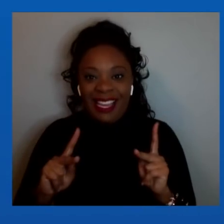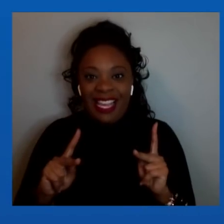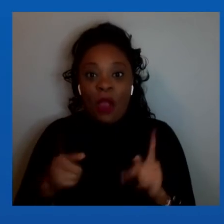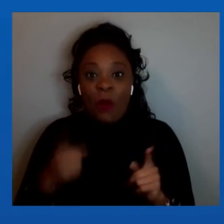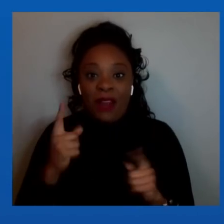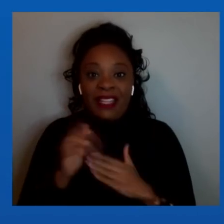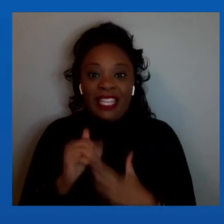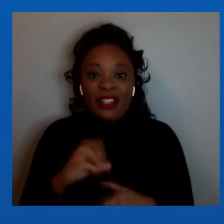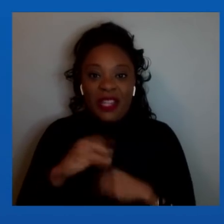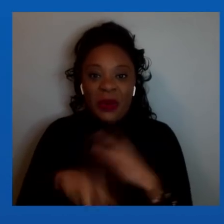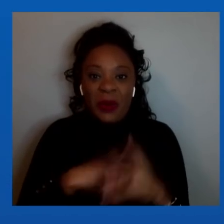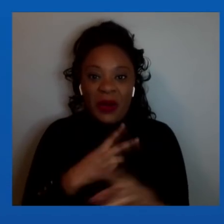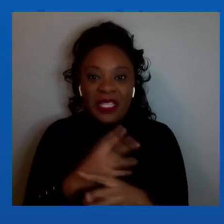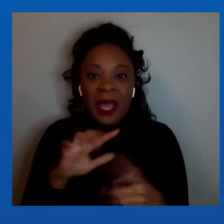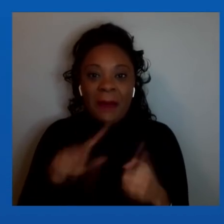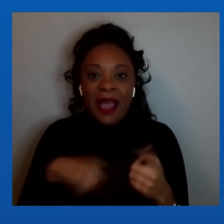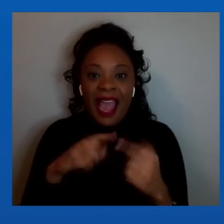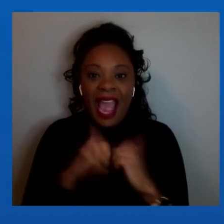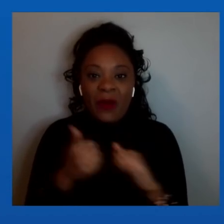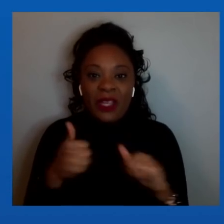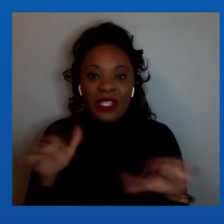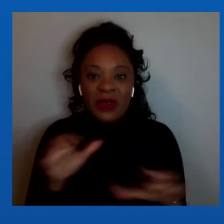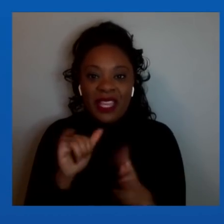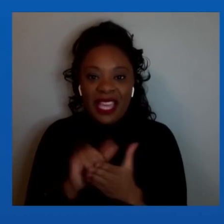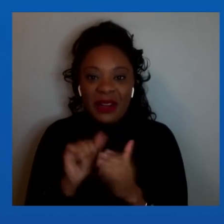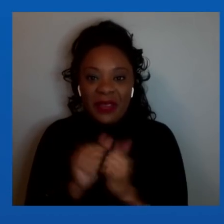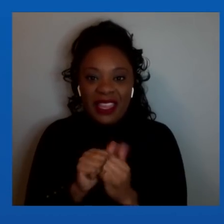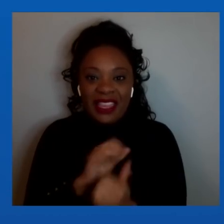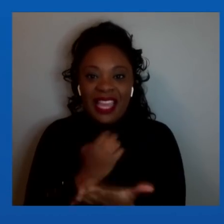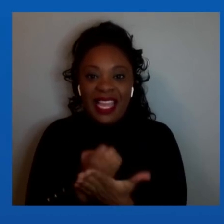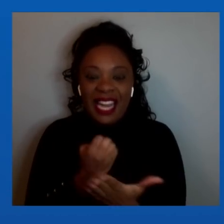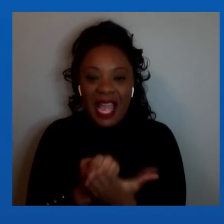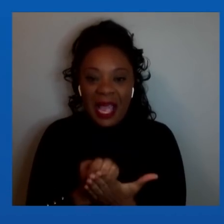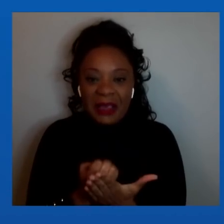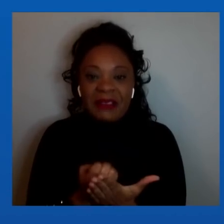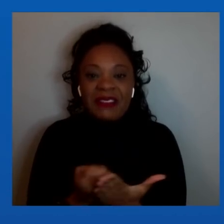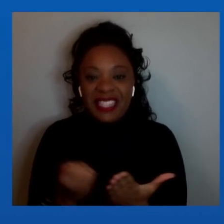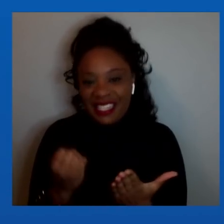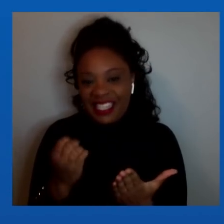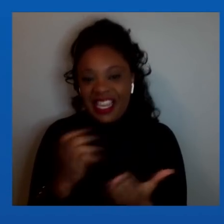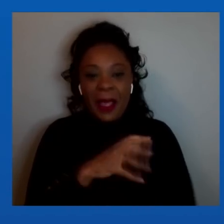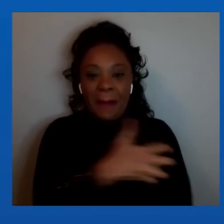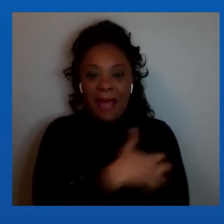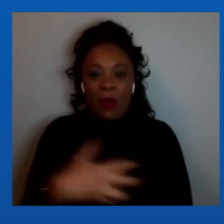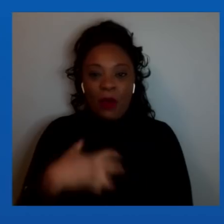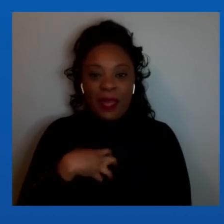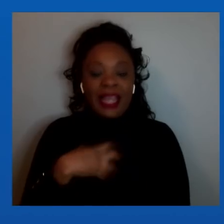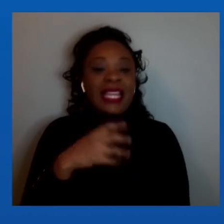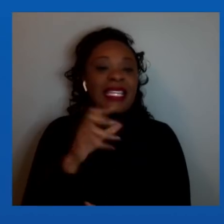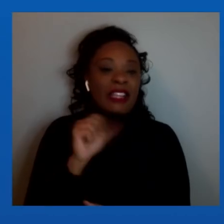on how we do that in terms of economic empowerment. So, Secretary Yellen, thank you. Gene Sperling, thank you for your years of hard work.